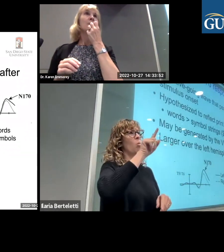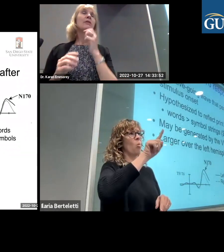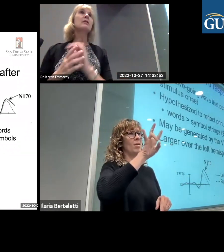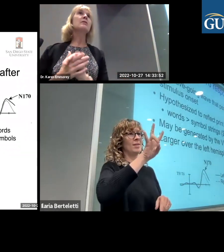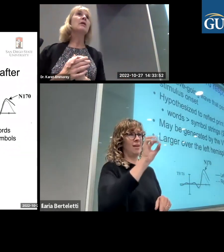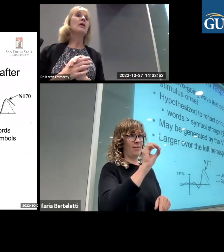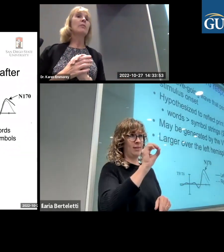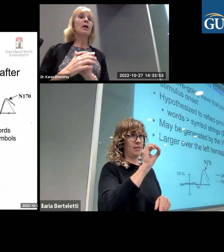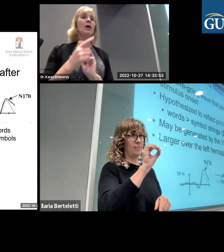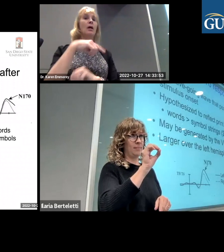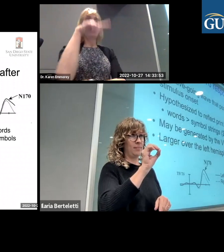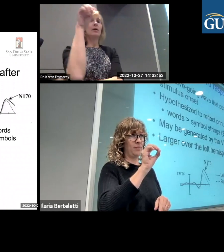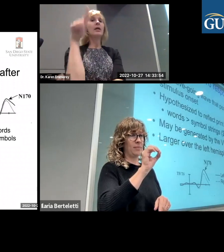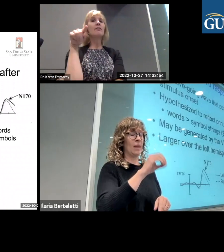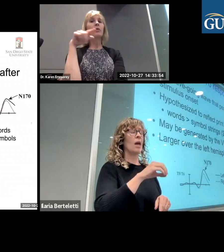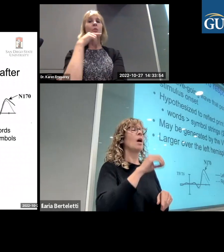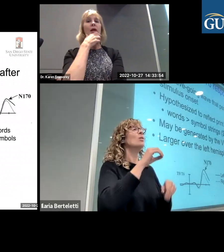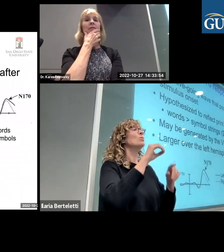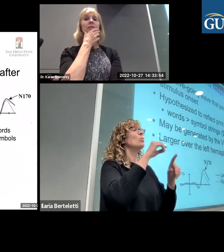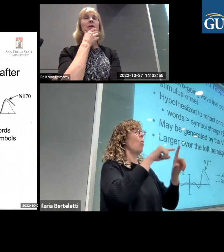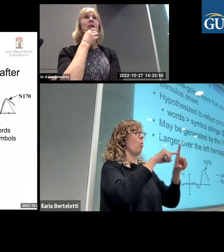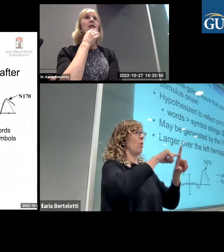and this um component is um